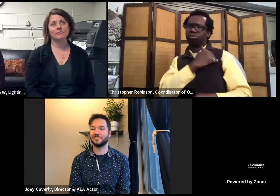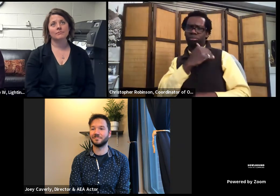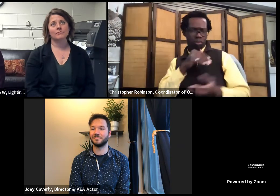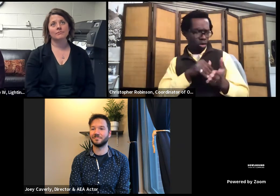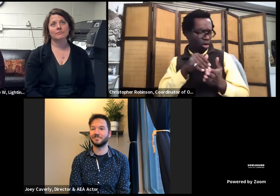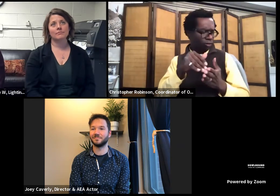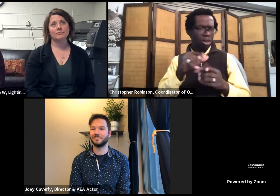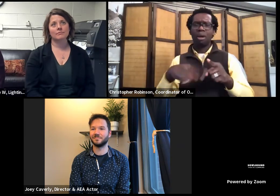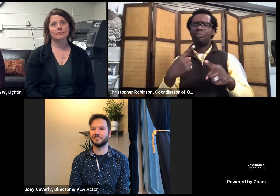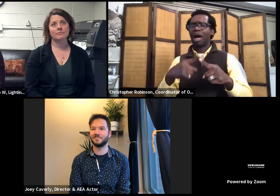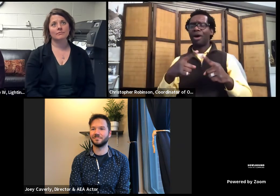Annie, what you said about